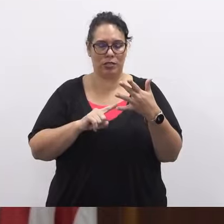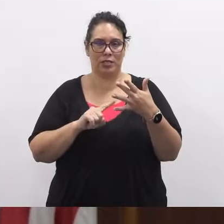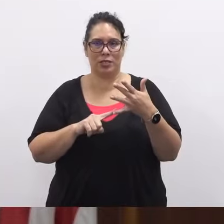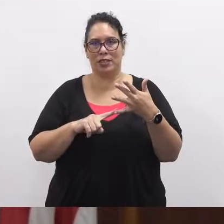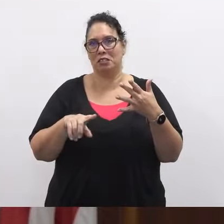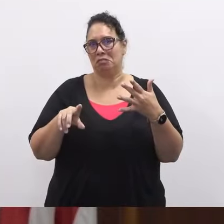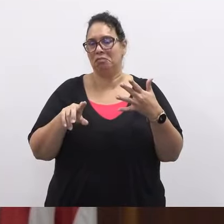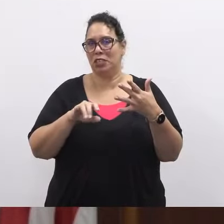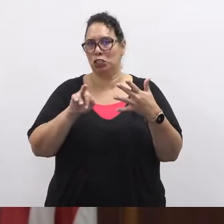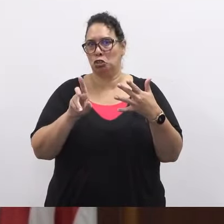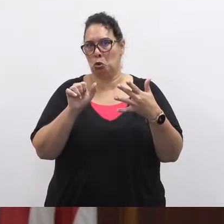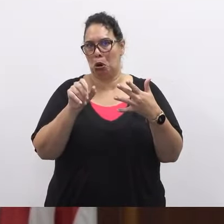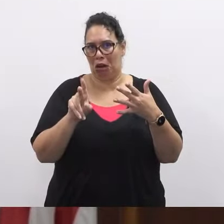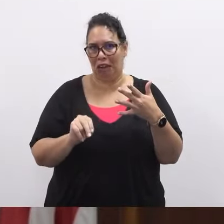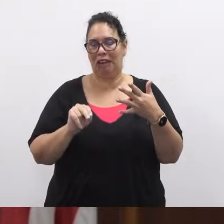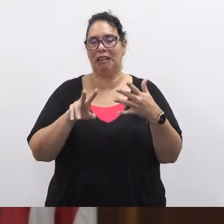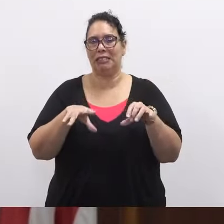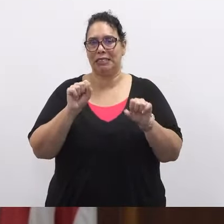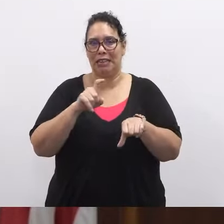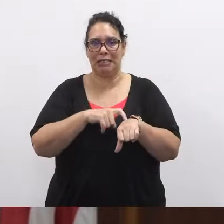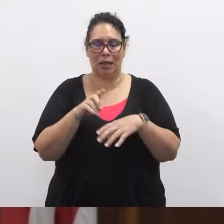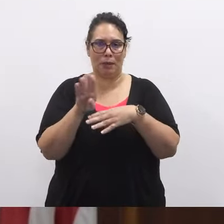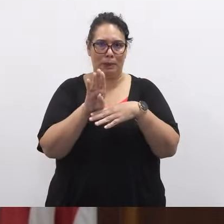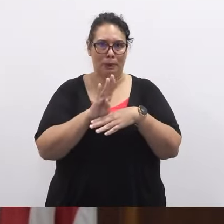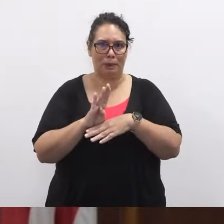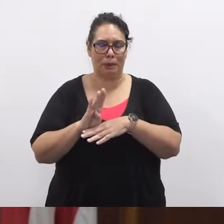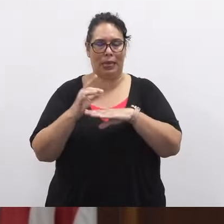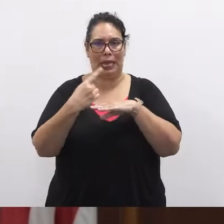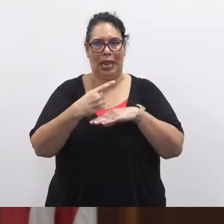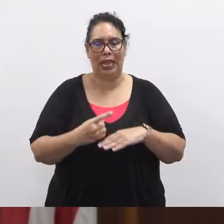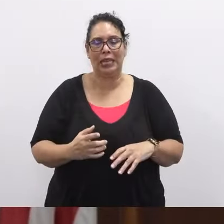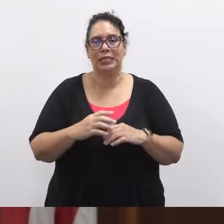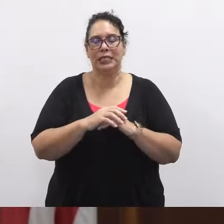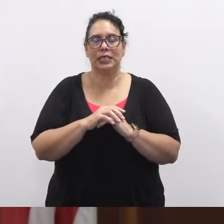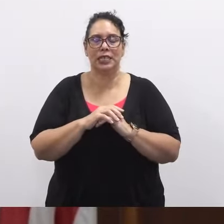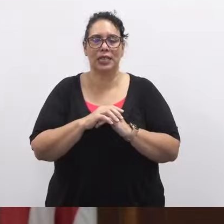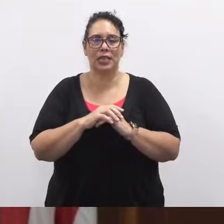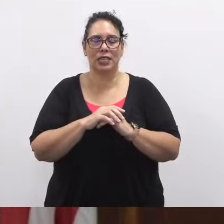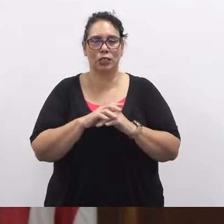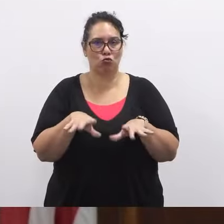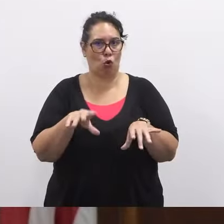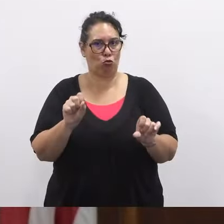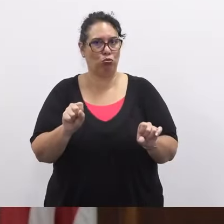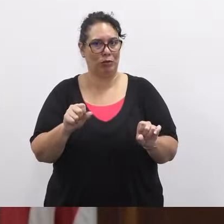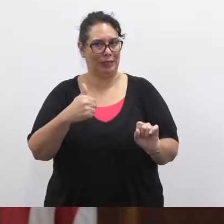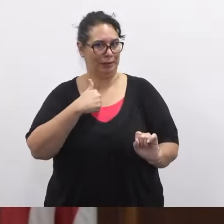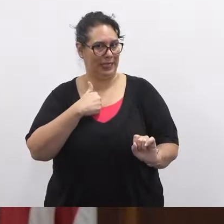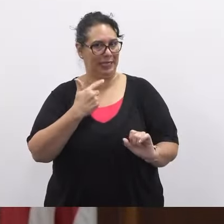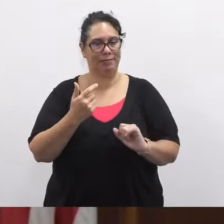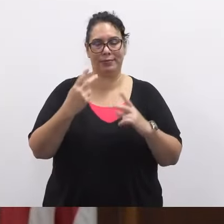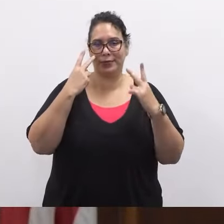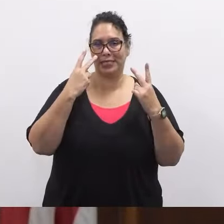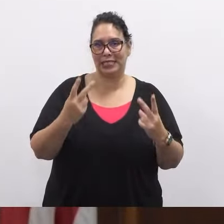for taking time out of their very busy days to host me to see,